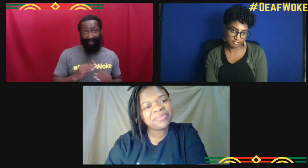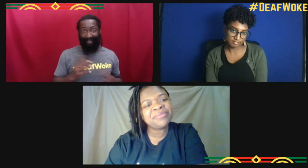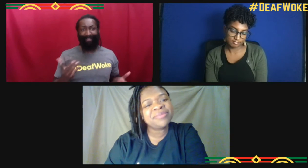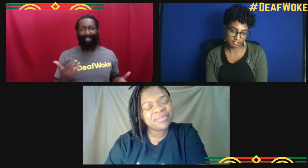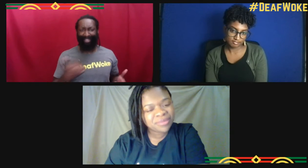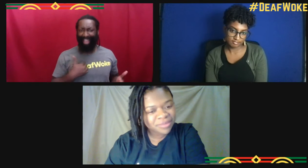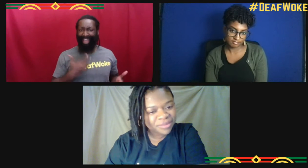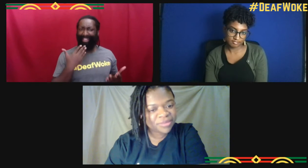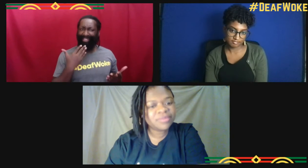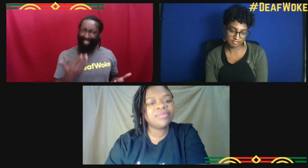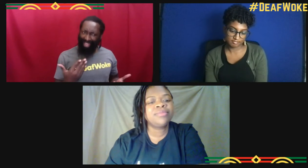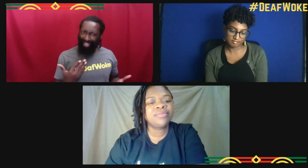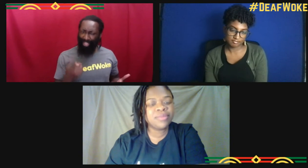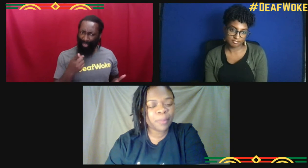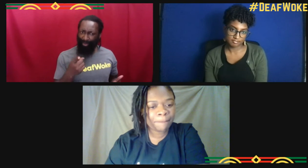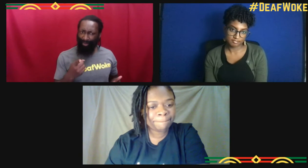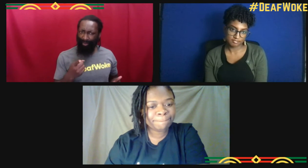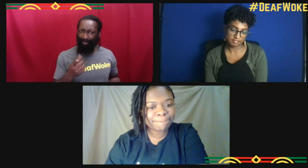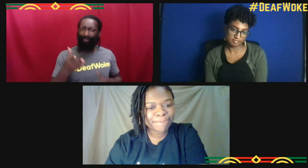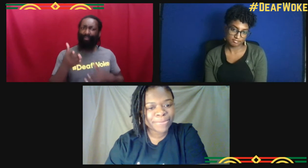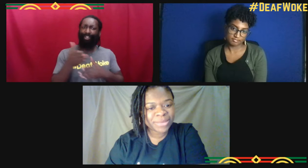whether you're voicing or whether you're moving.